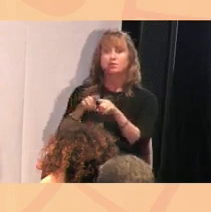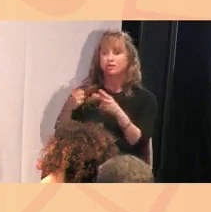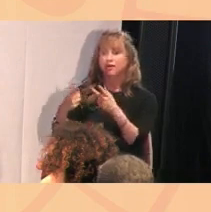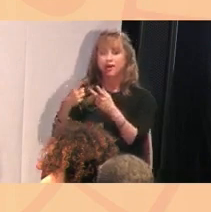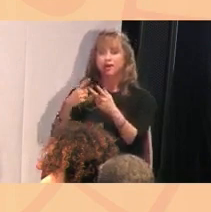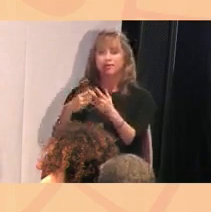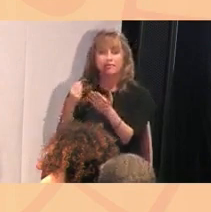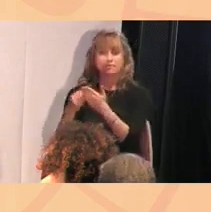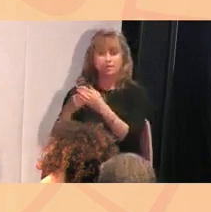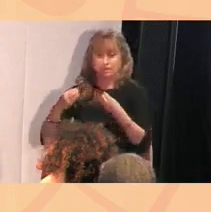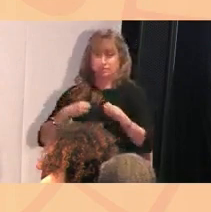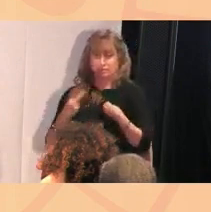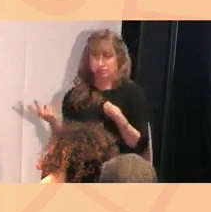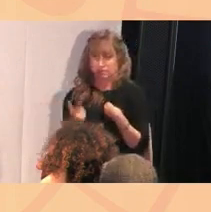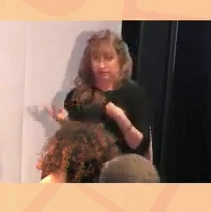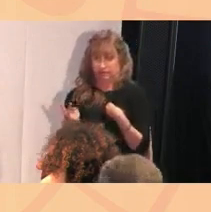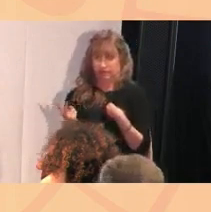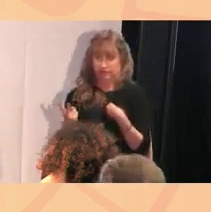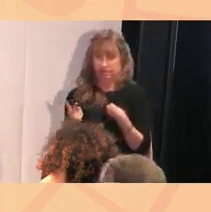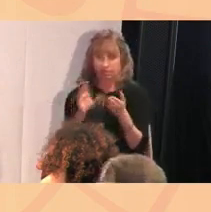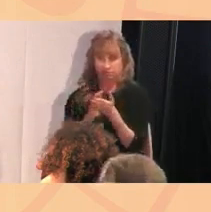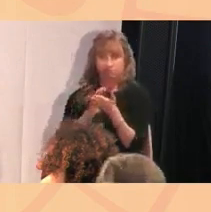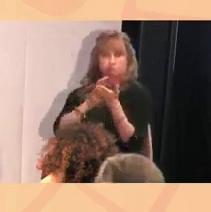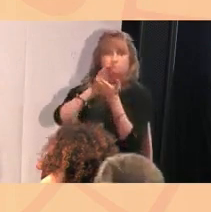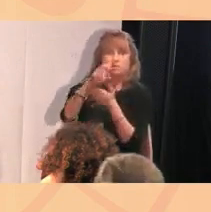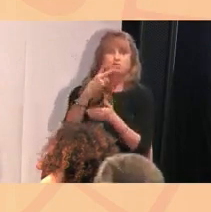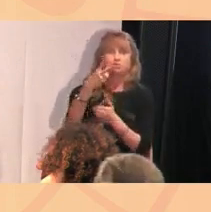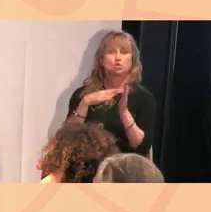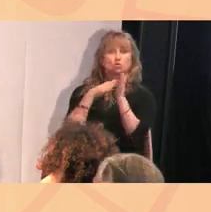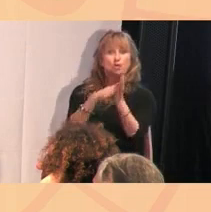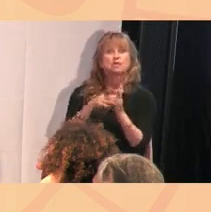And a, not a Swiss bank, but a German bank